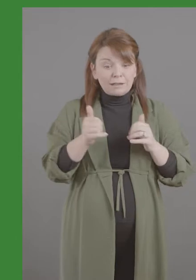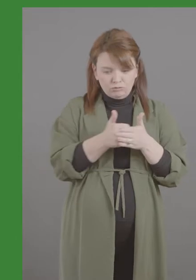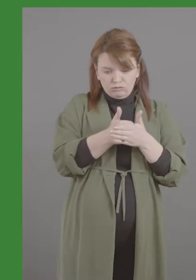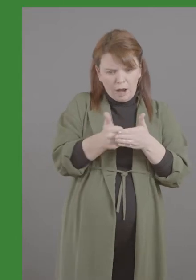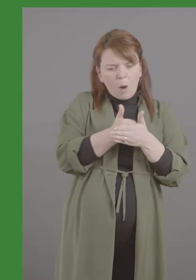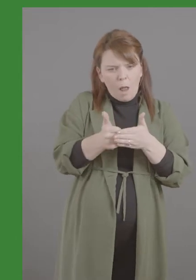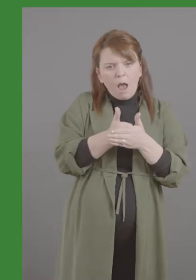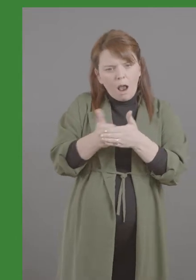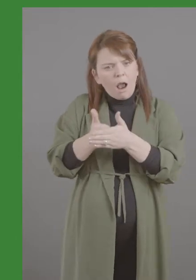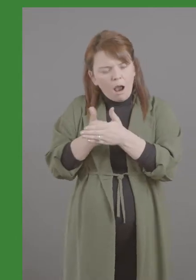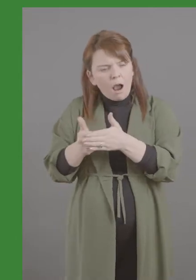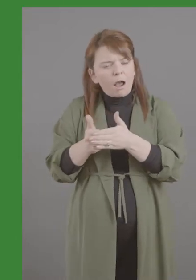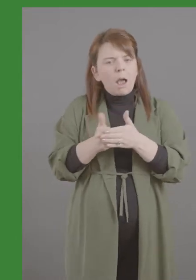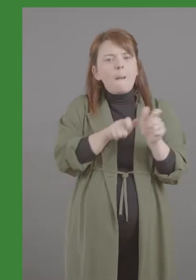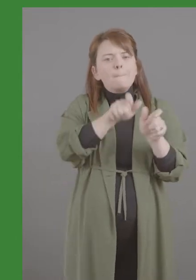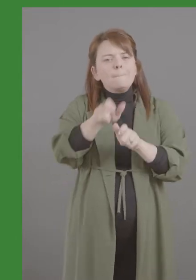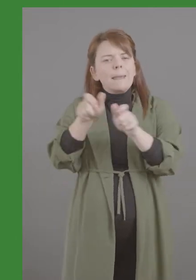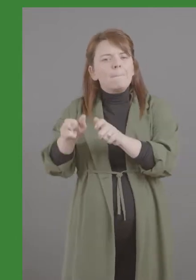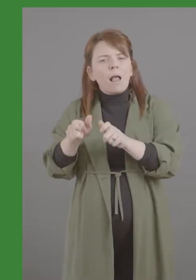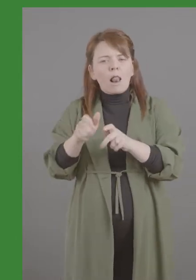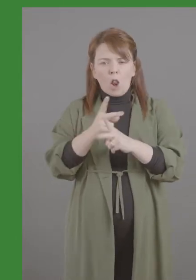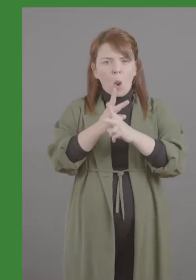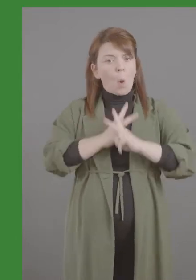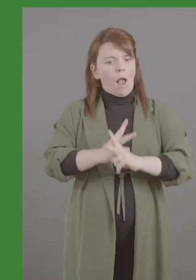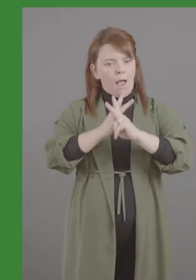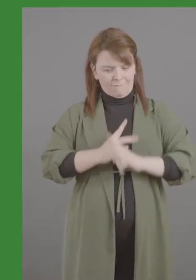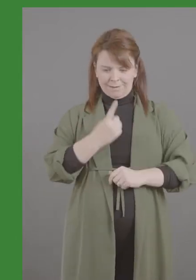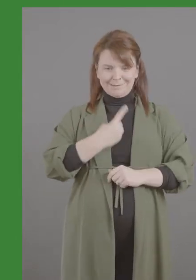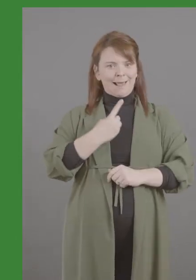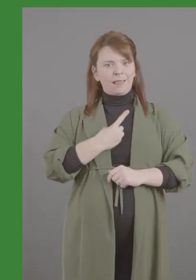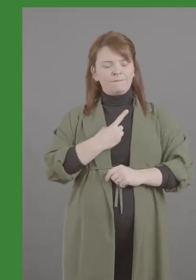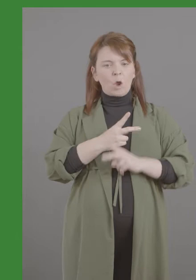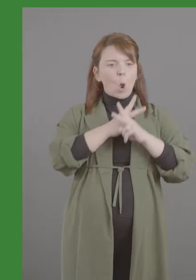are looking after the health of themselves, their family, their friends, and others around them.